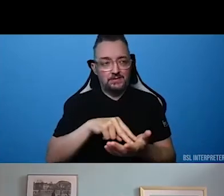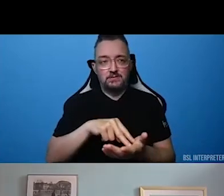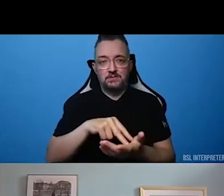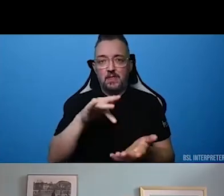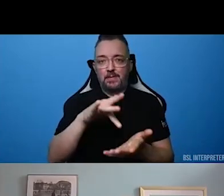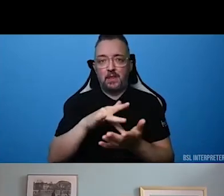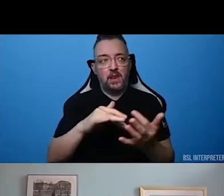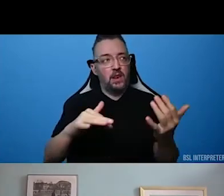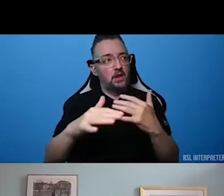kind of admire.